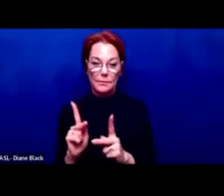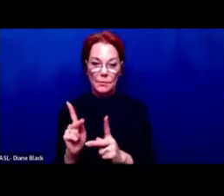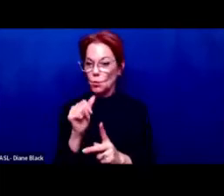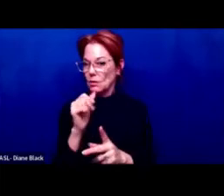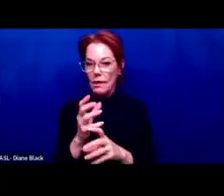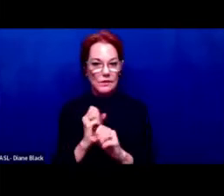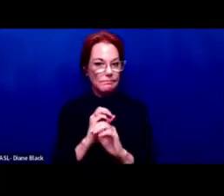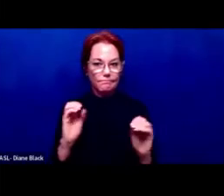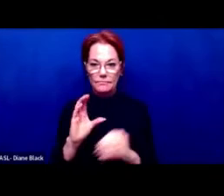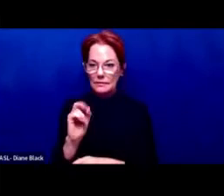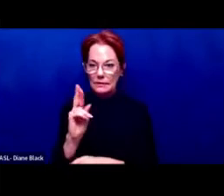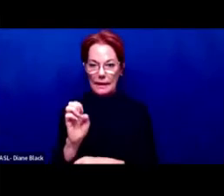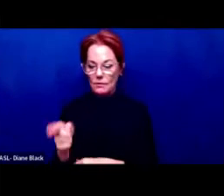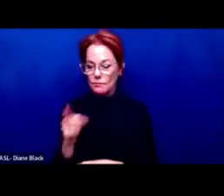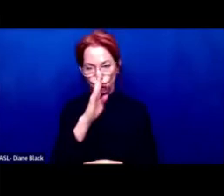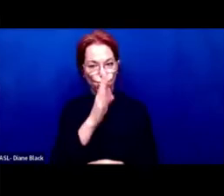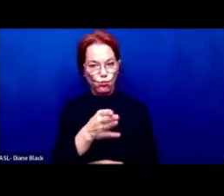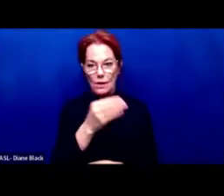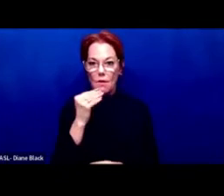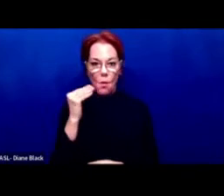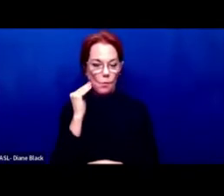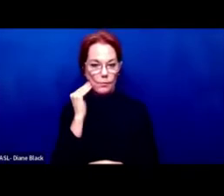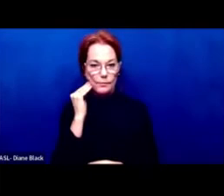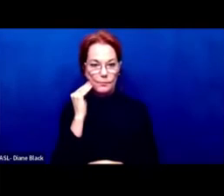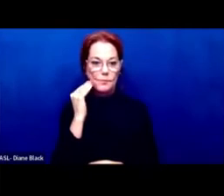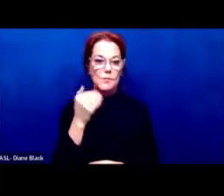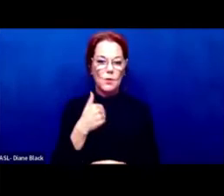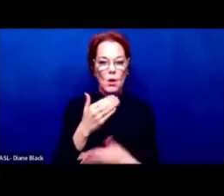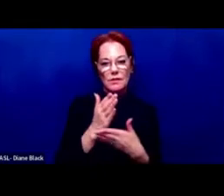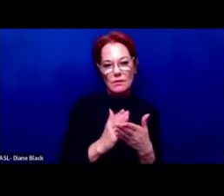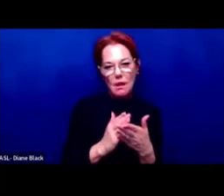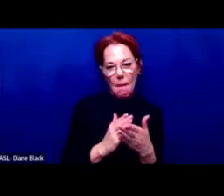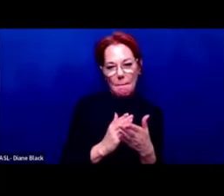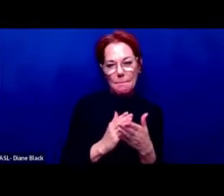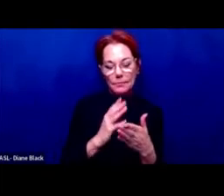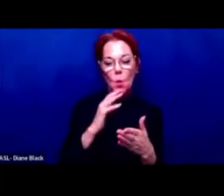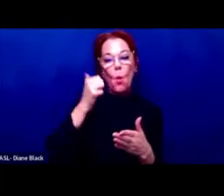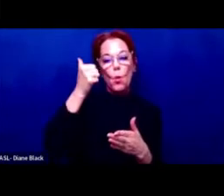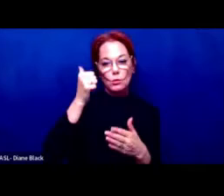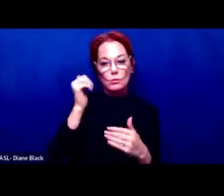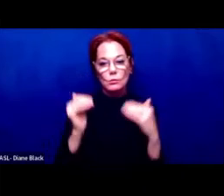care, they just go straight home, then you have some individuals, older adults, who,